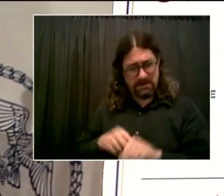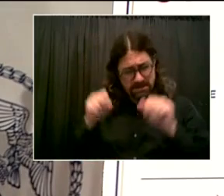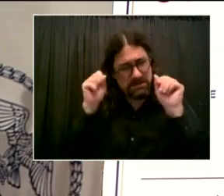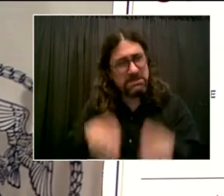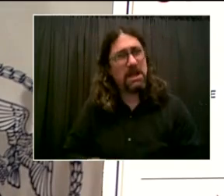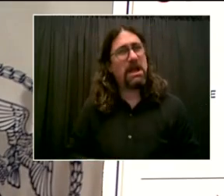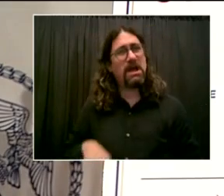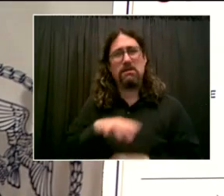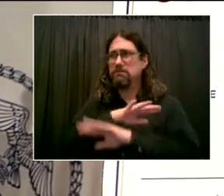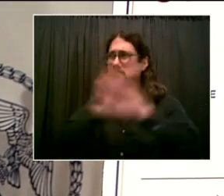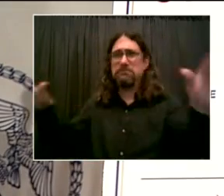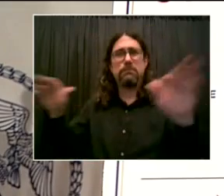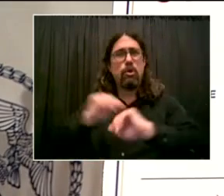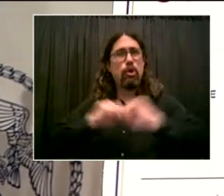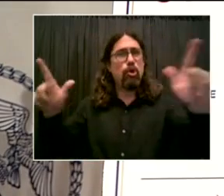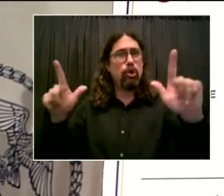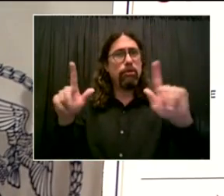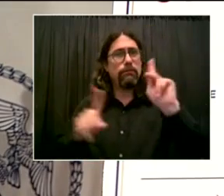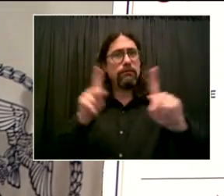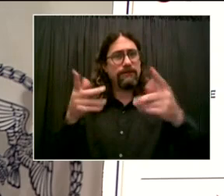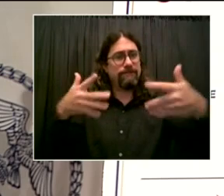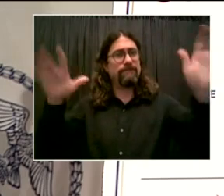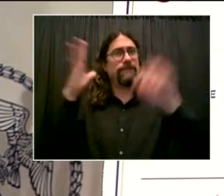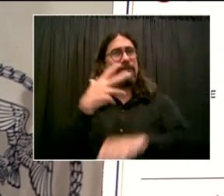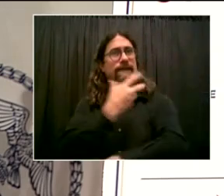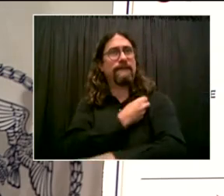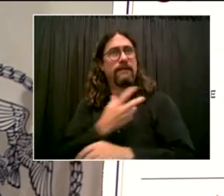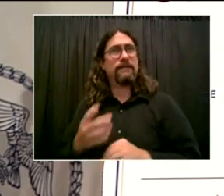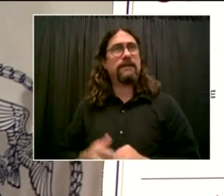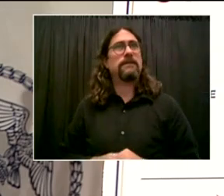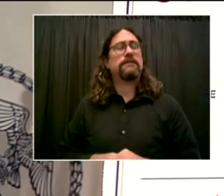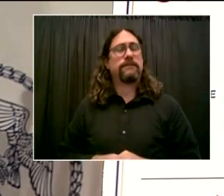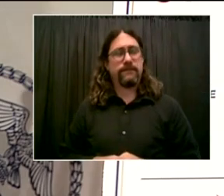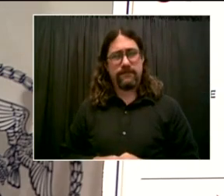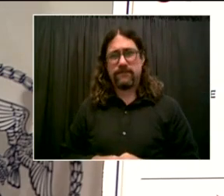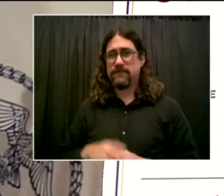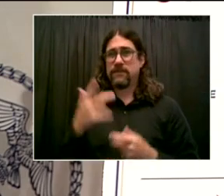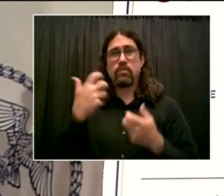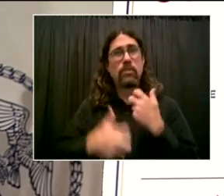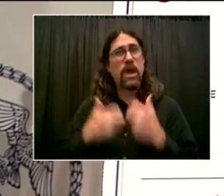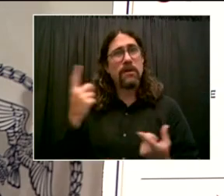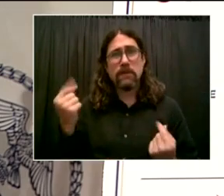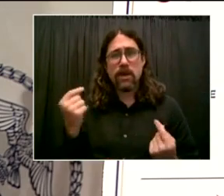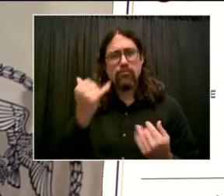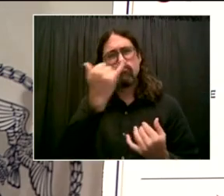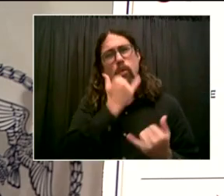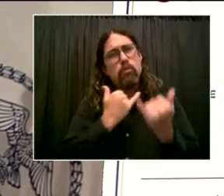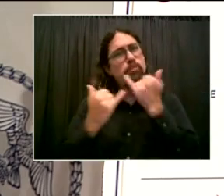HIS OFFICE CONFIRMING THAT THE NEW POLICY WILL BEGIN IN AUGUST. WE HAVE BEEN REALLY NICE,